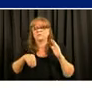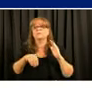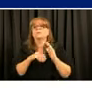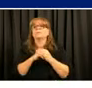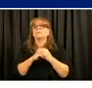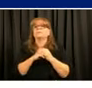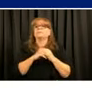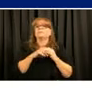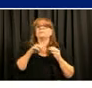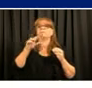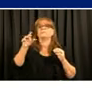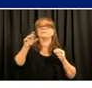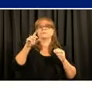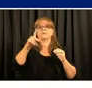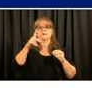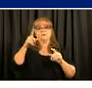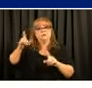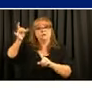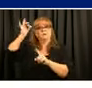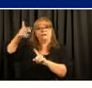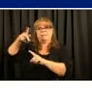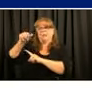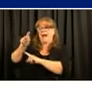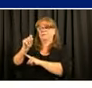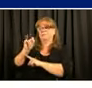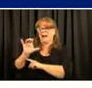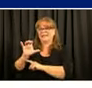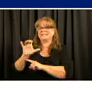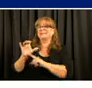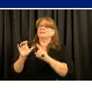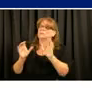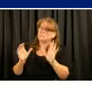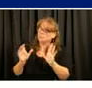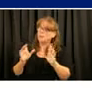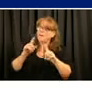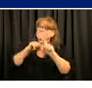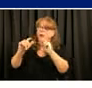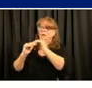stable overall we saw case counts decreasing but unfortunately just with the most